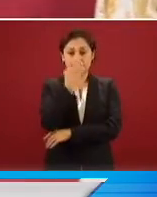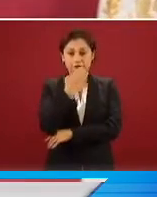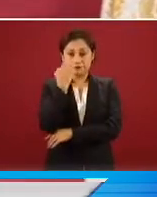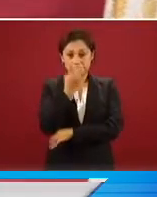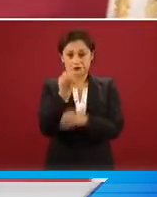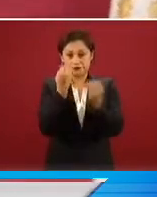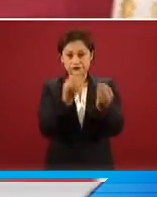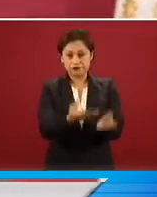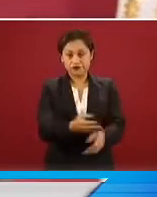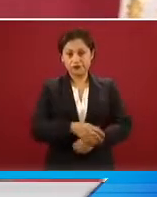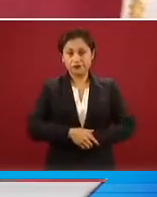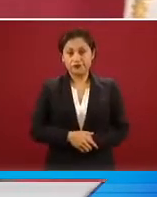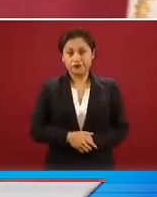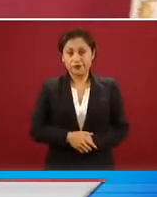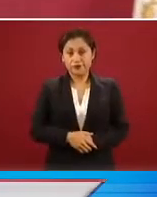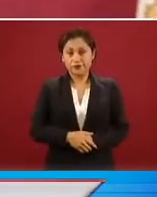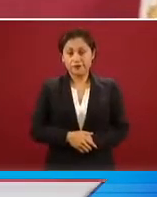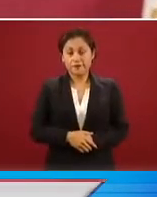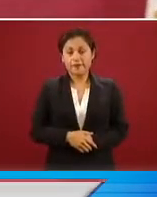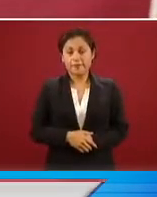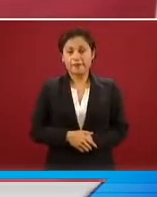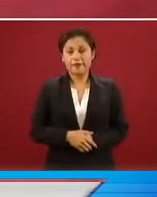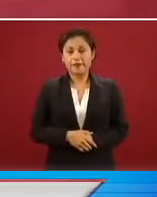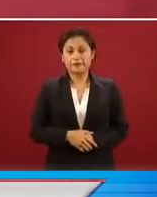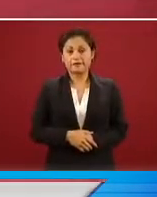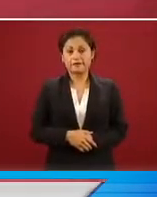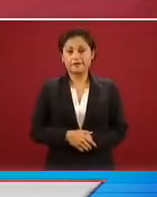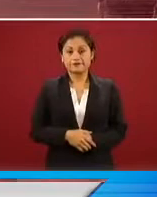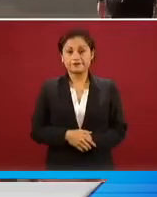is dedicated to punishing acts of corruption within the framework of legality